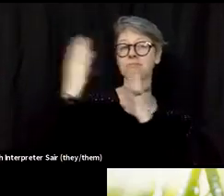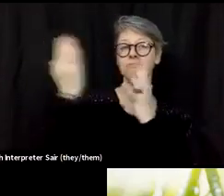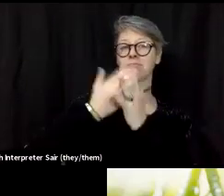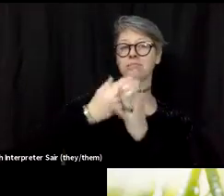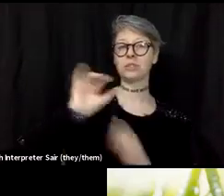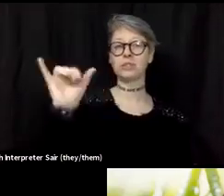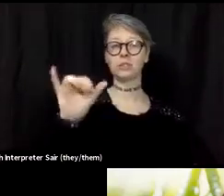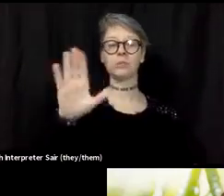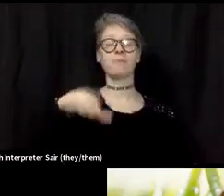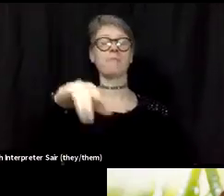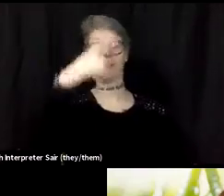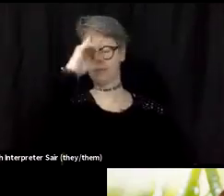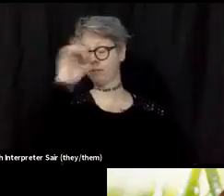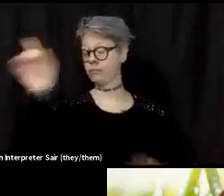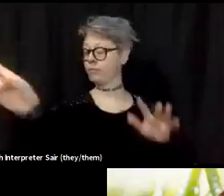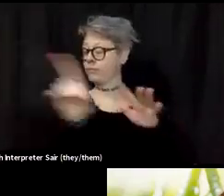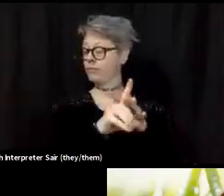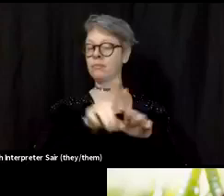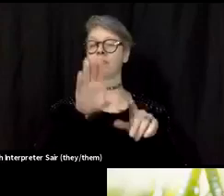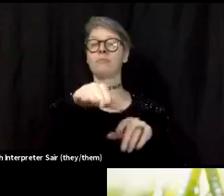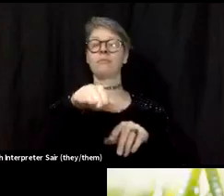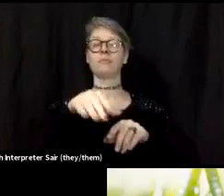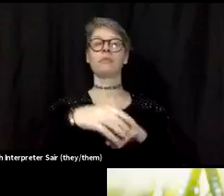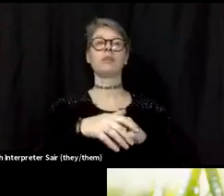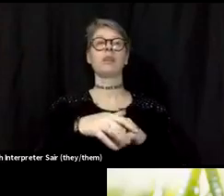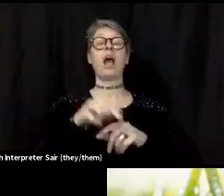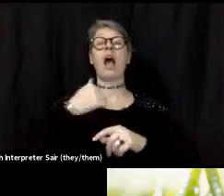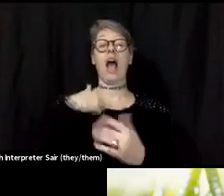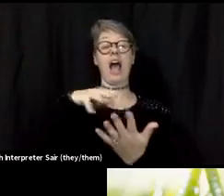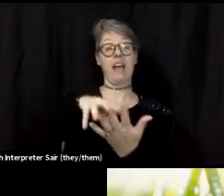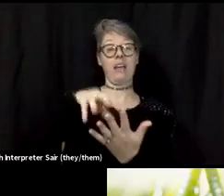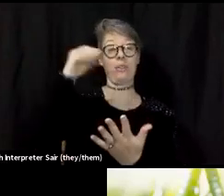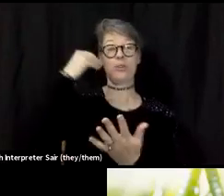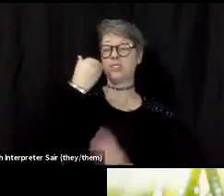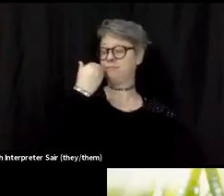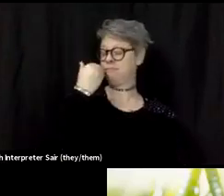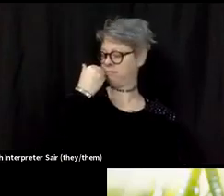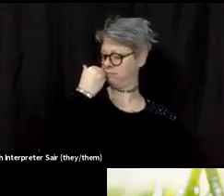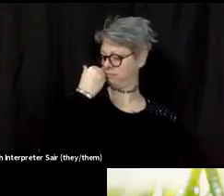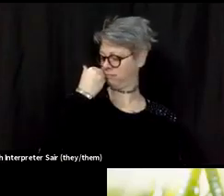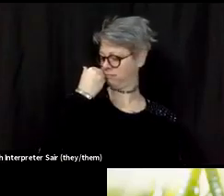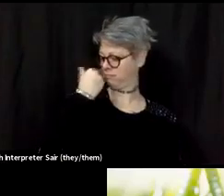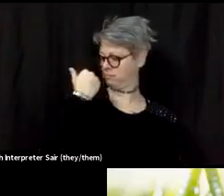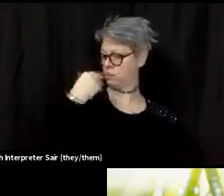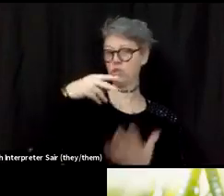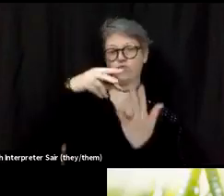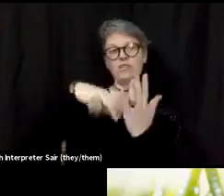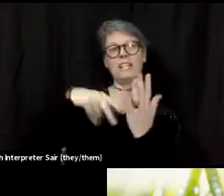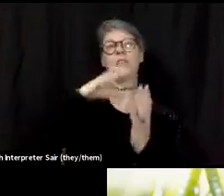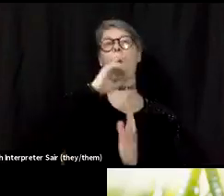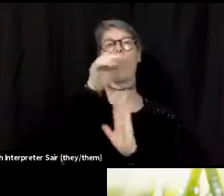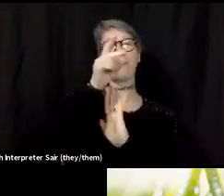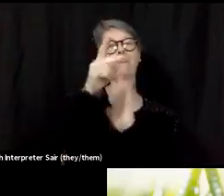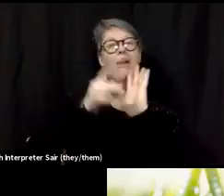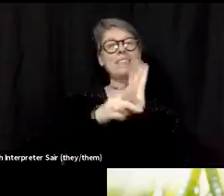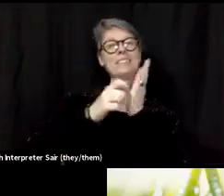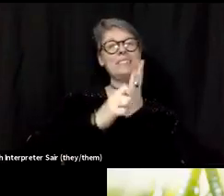there real quick because. cause you said that and it may you said that and it may be, remember. something that I learned, read something that I learned reading the, the old policy